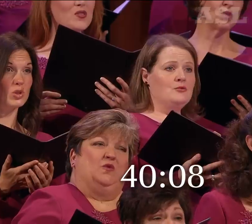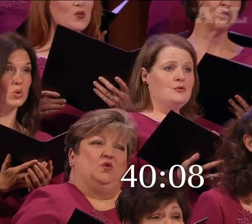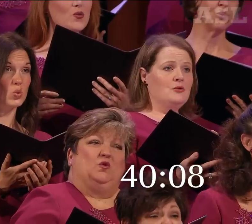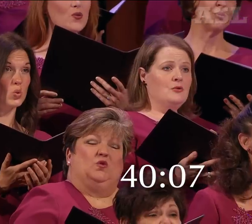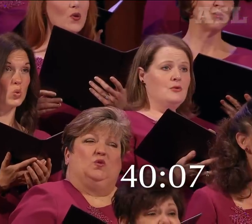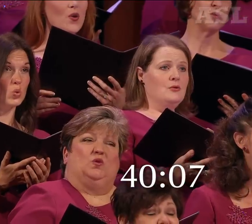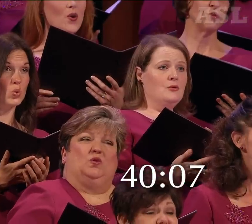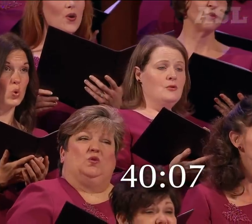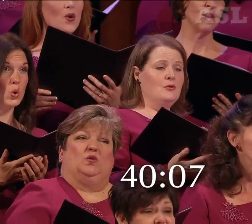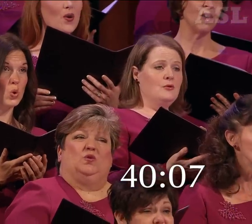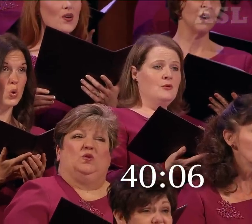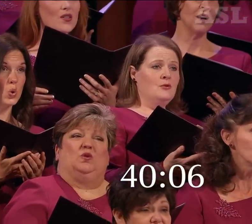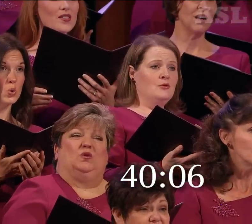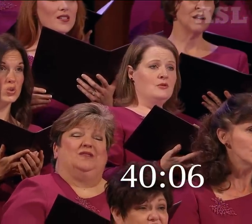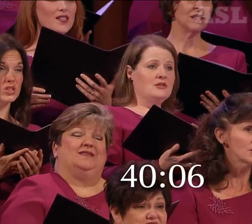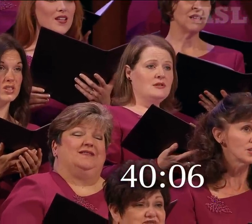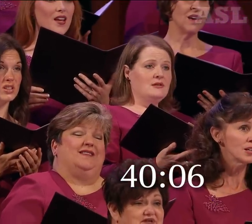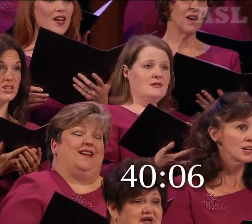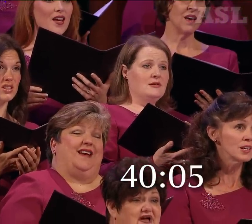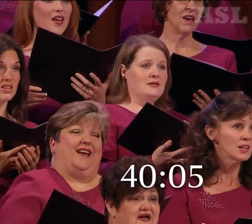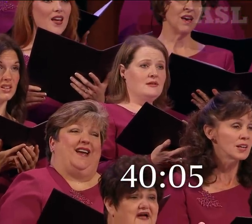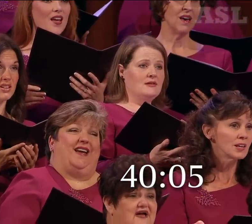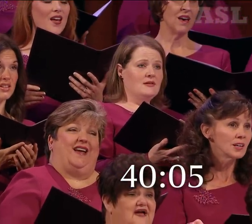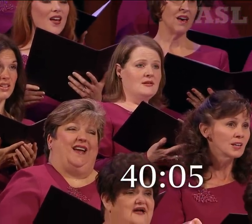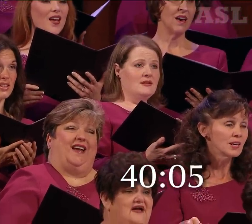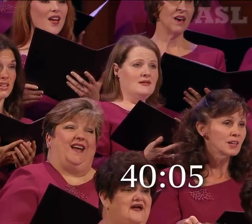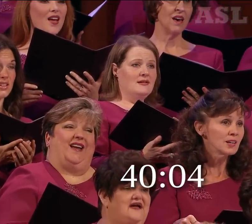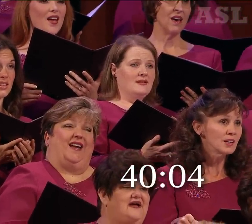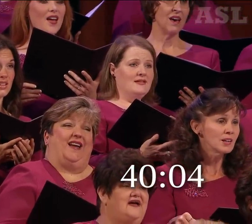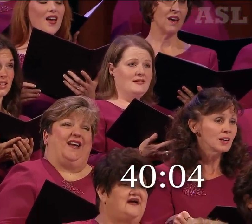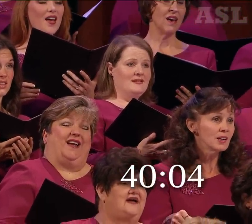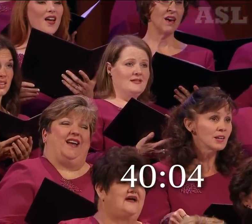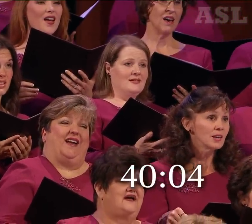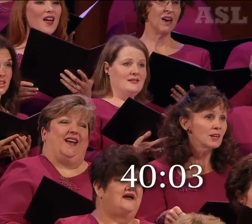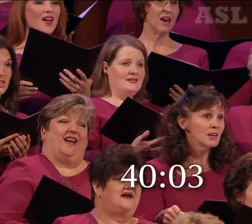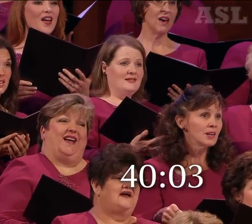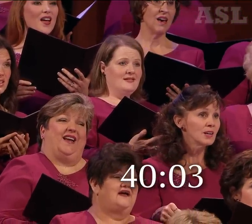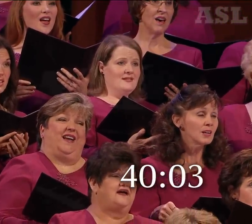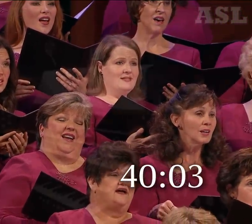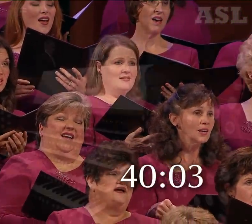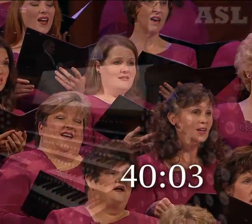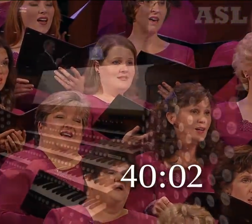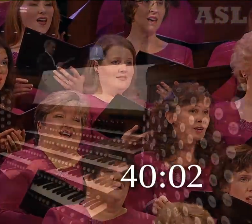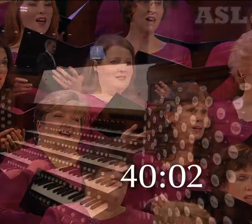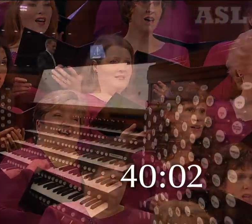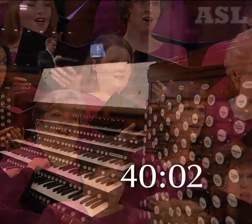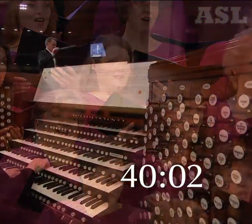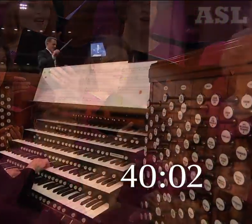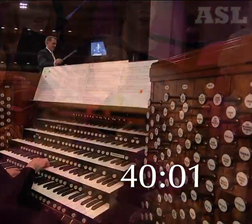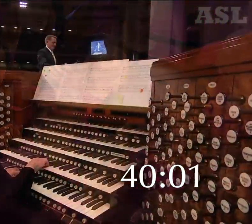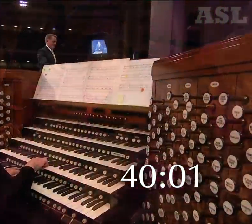THIS IS THE ENGLISH CLOSED CAPTION CHANNEL OF THE CHURCH OF JESUS CHRIST OF LATTER-DAY SAINTS.